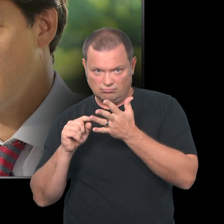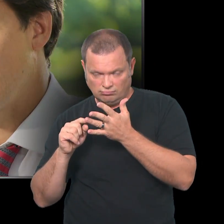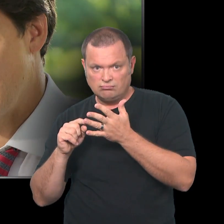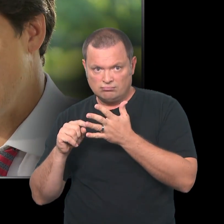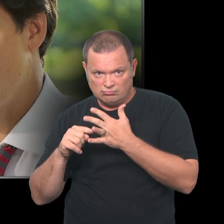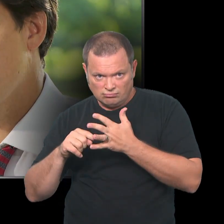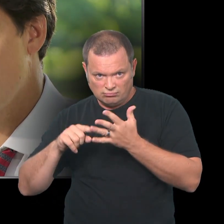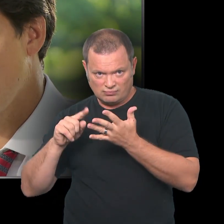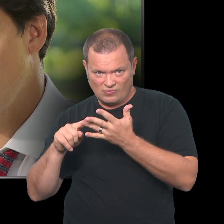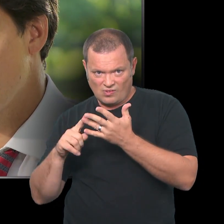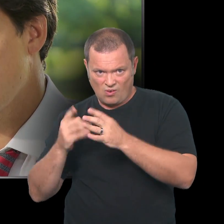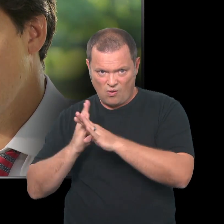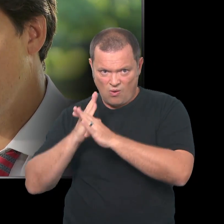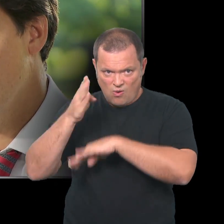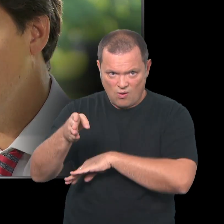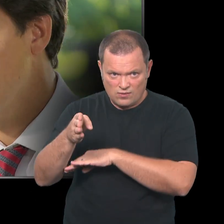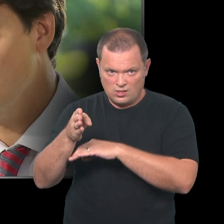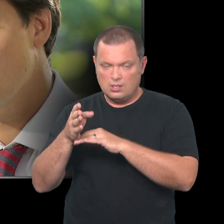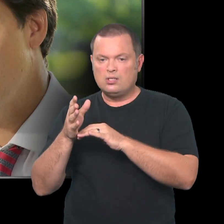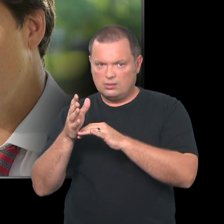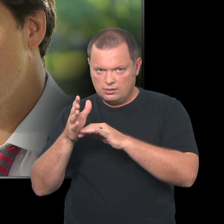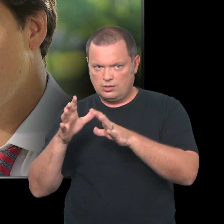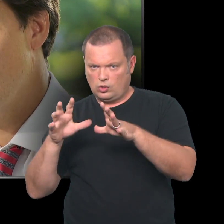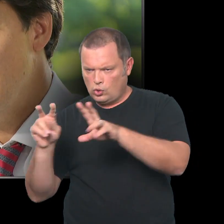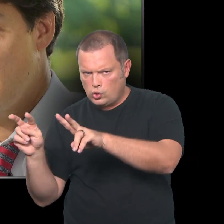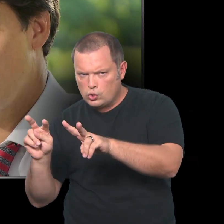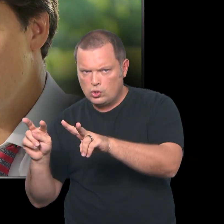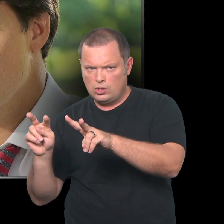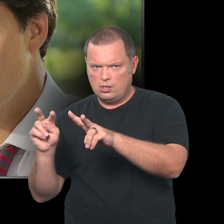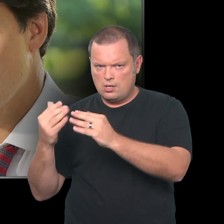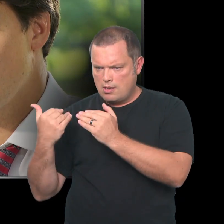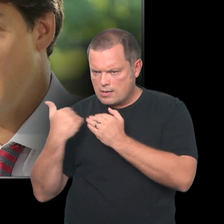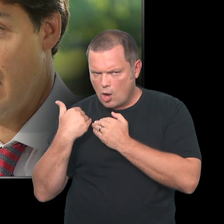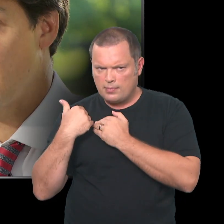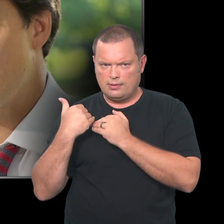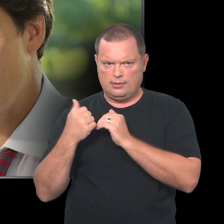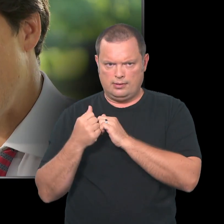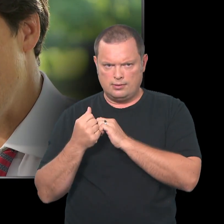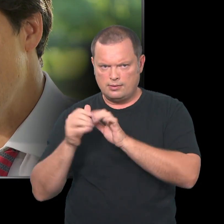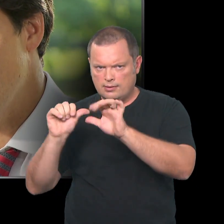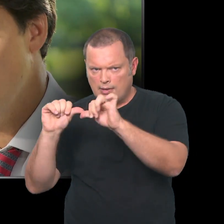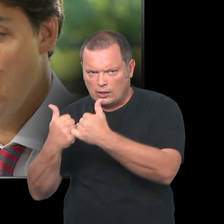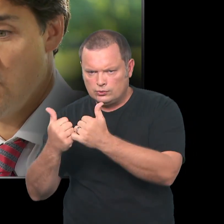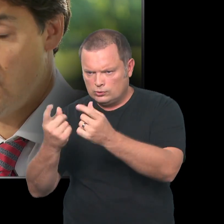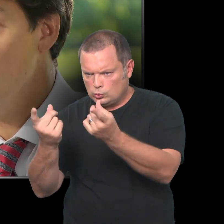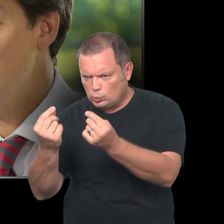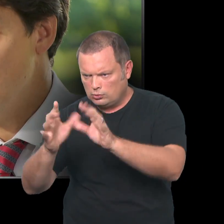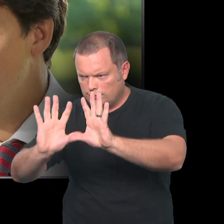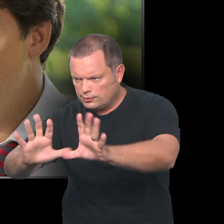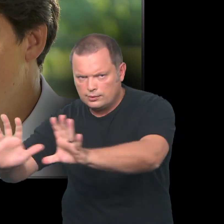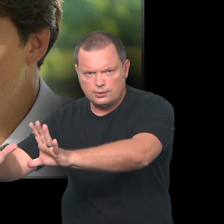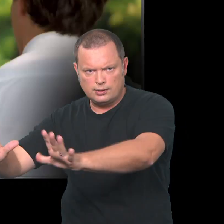which not only makes sure that there aren't excesses that are unjustifiable, but it also makes sure that agencies